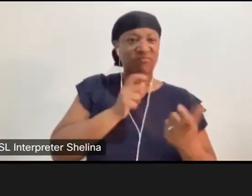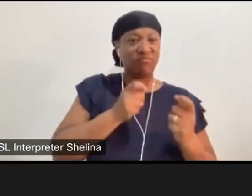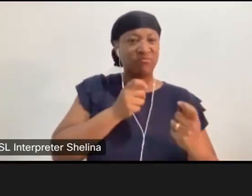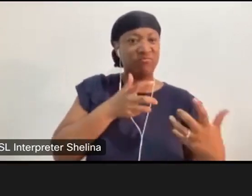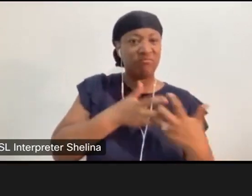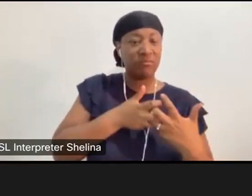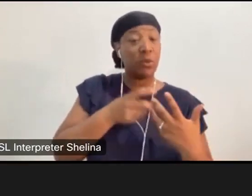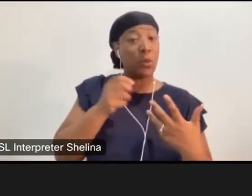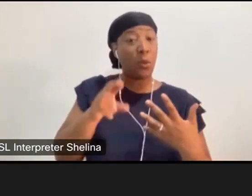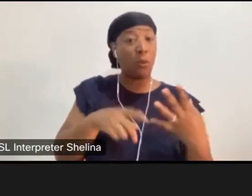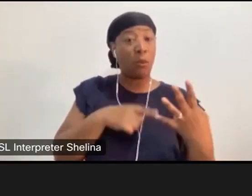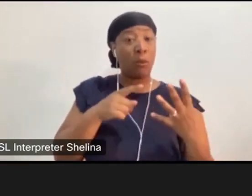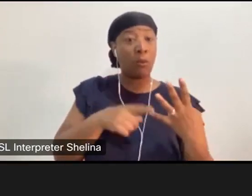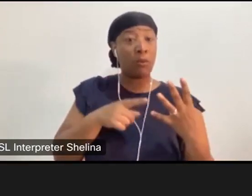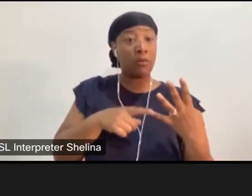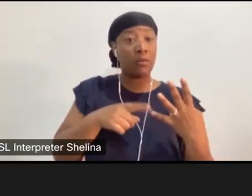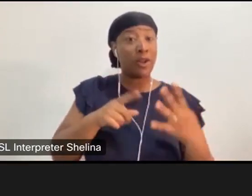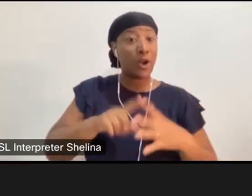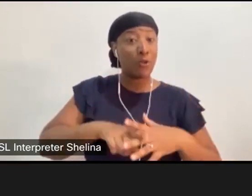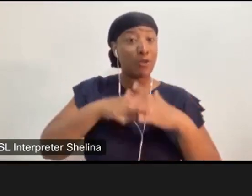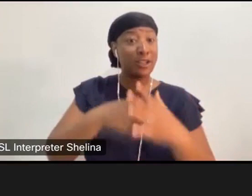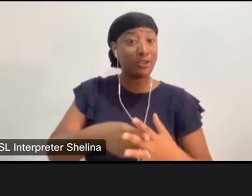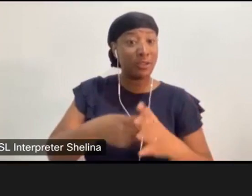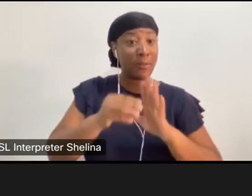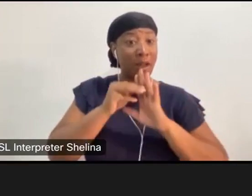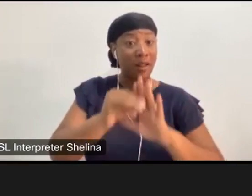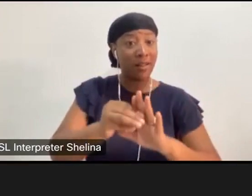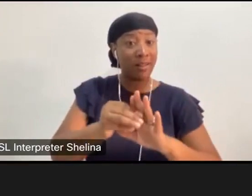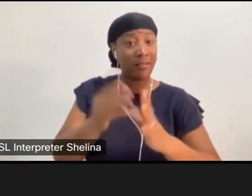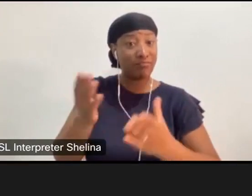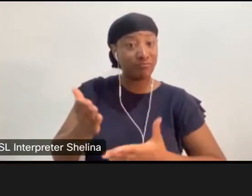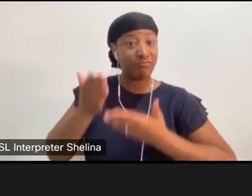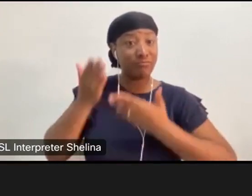are you going to propose an original model or program that you developed